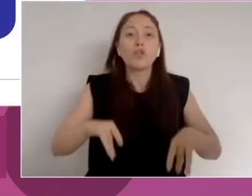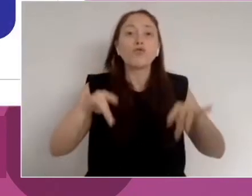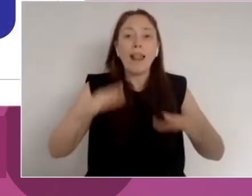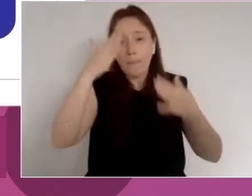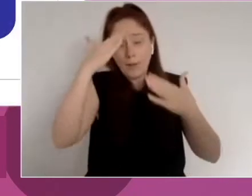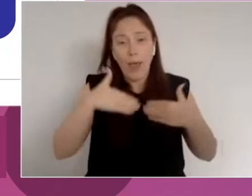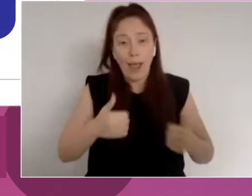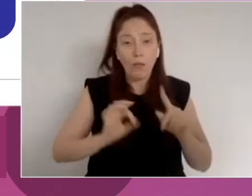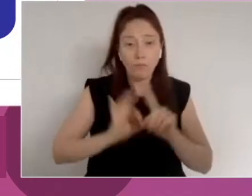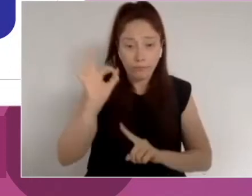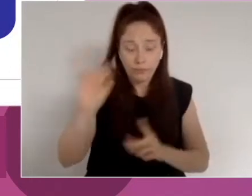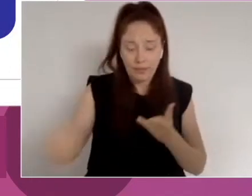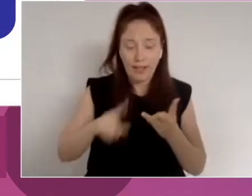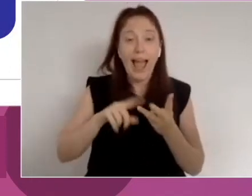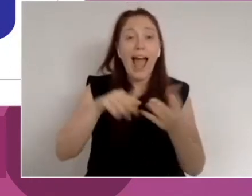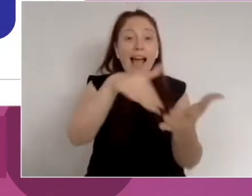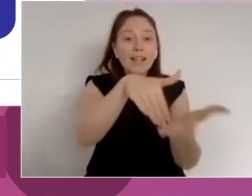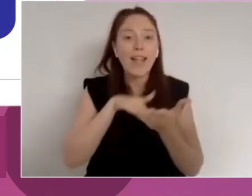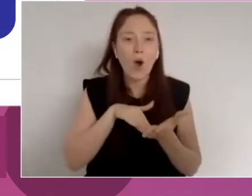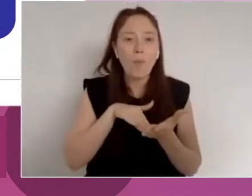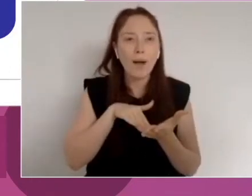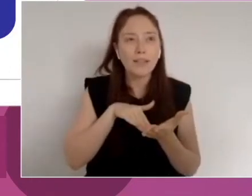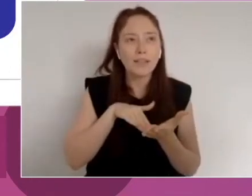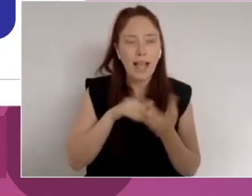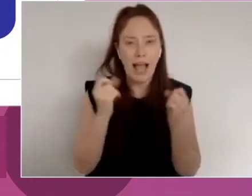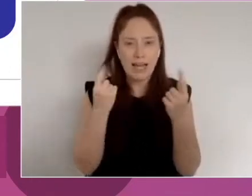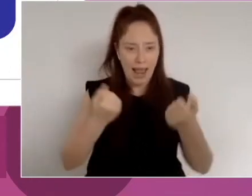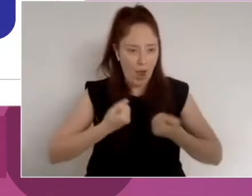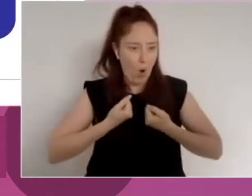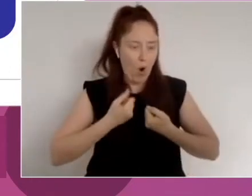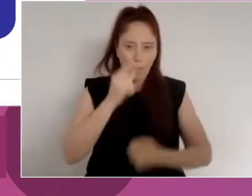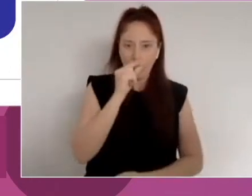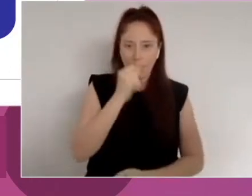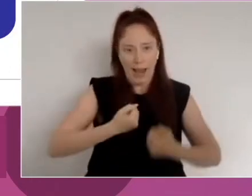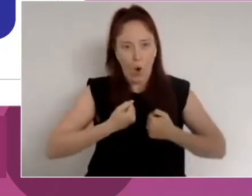and to help us unlock our own potential to unlock our own creativity. We need to change